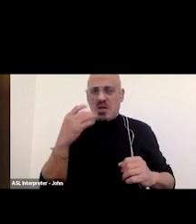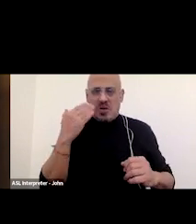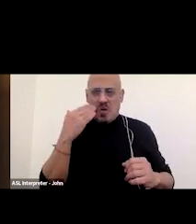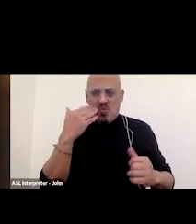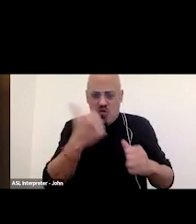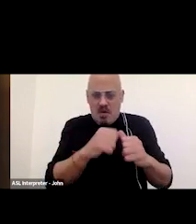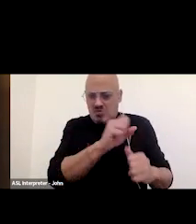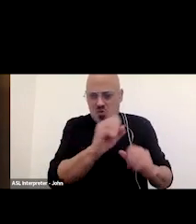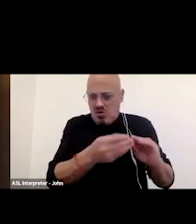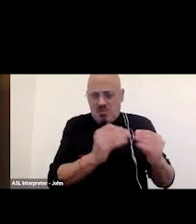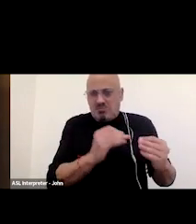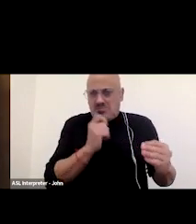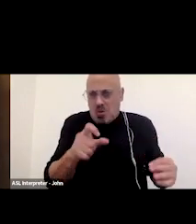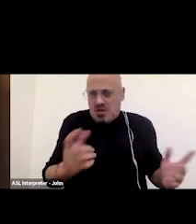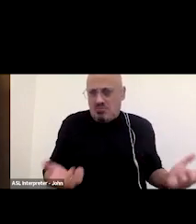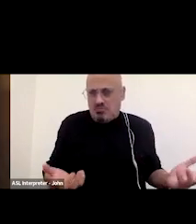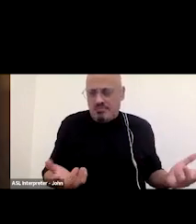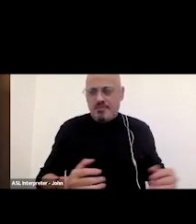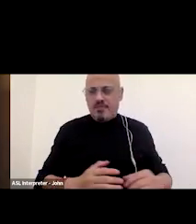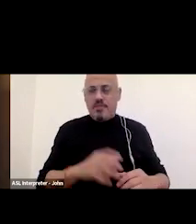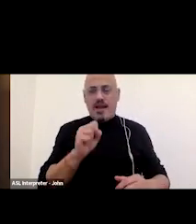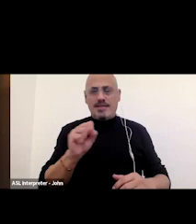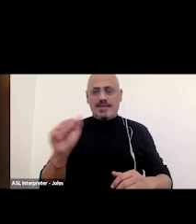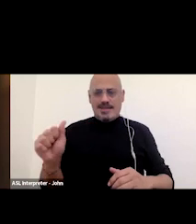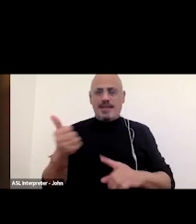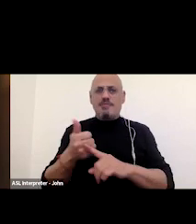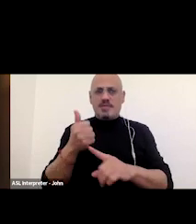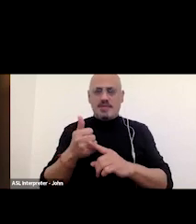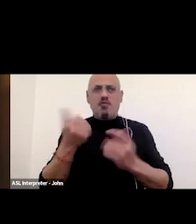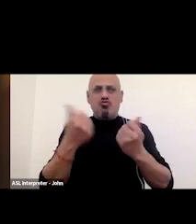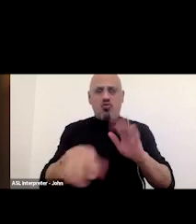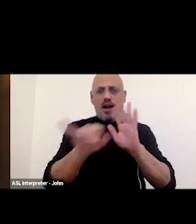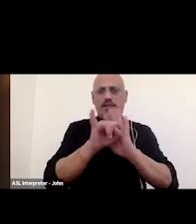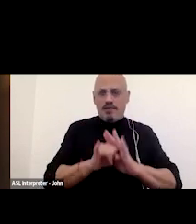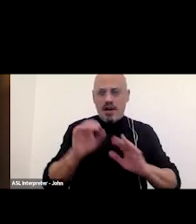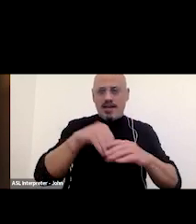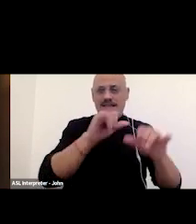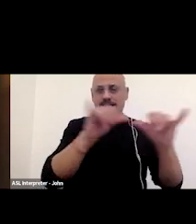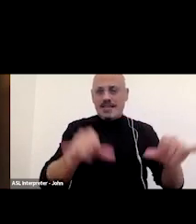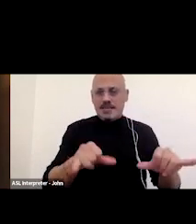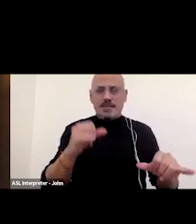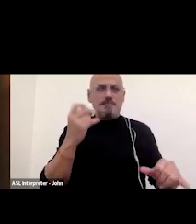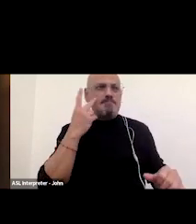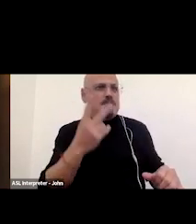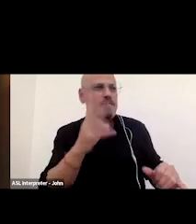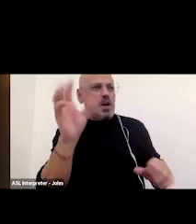their Social Security number. SSA will try and identify them in their systems and see what their work history is